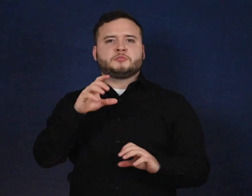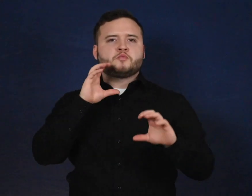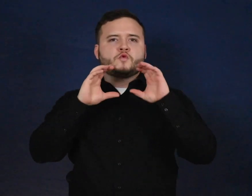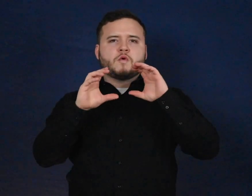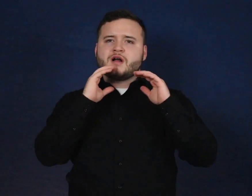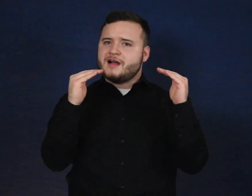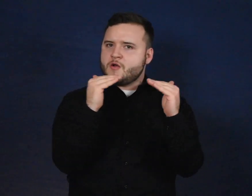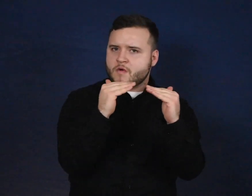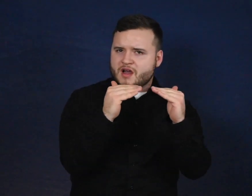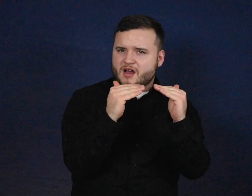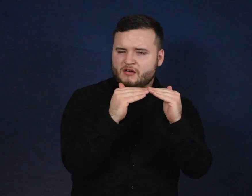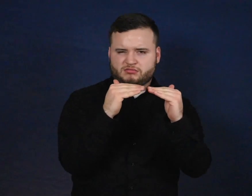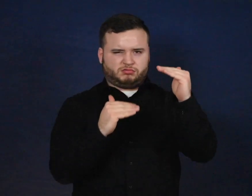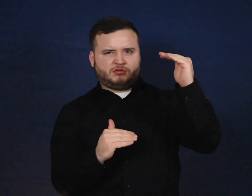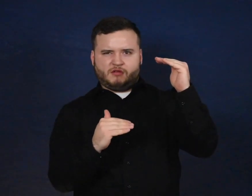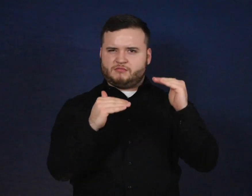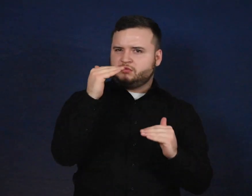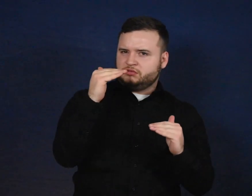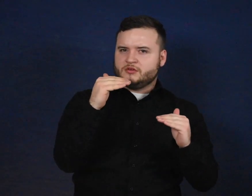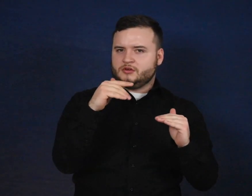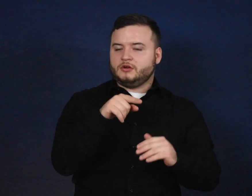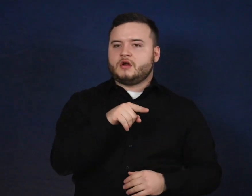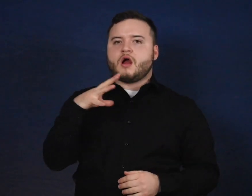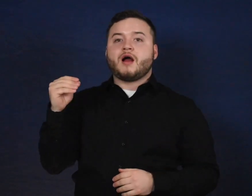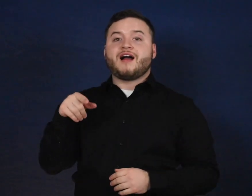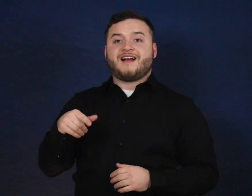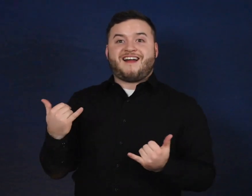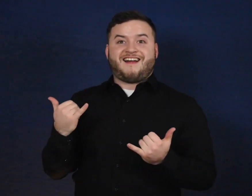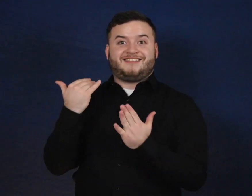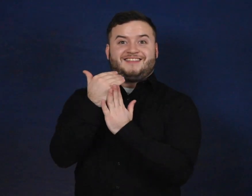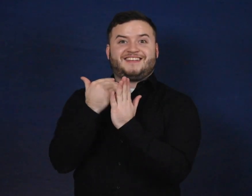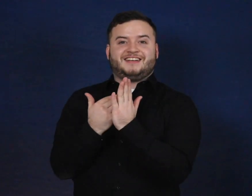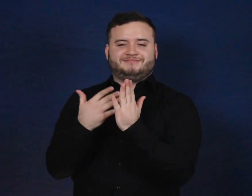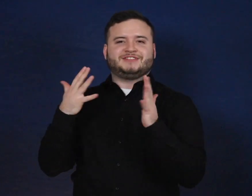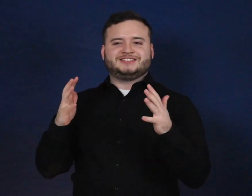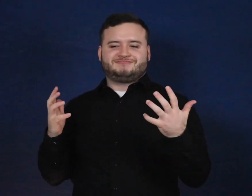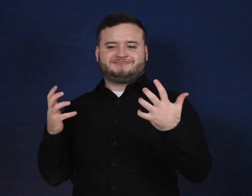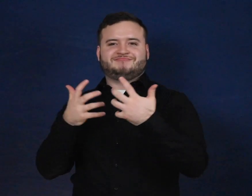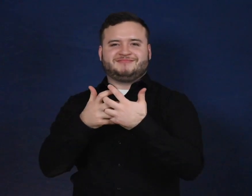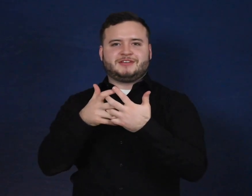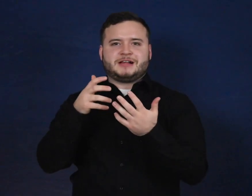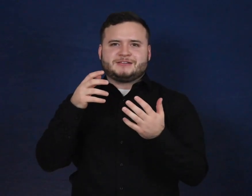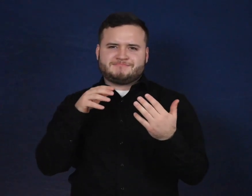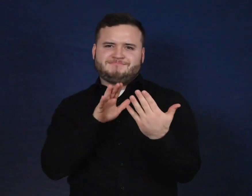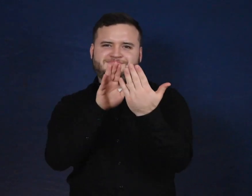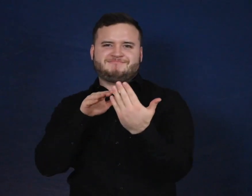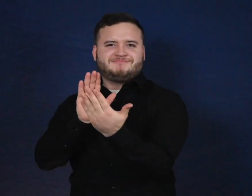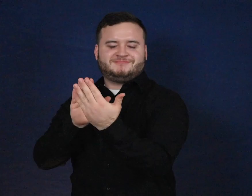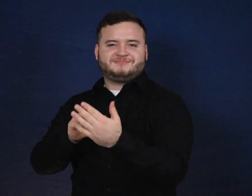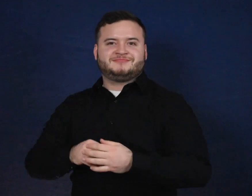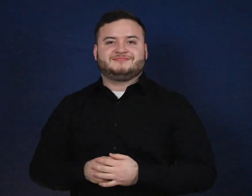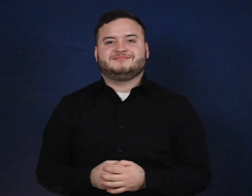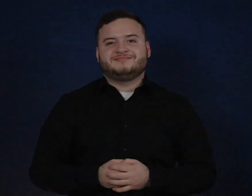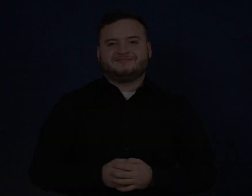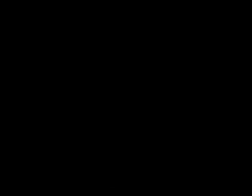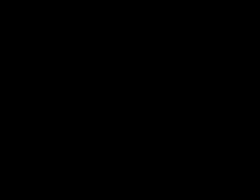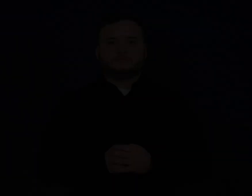equity and the agenda reflects that.